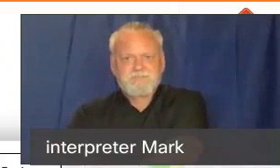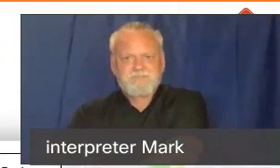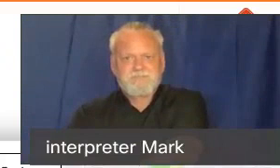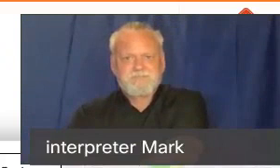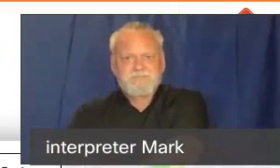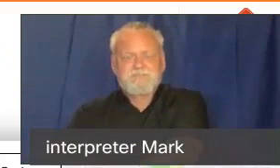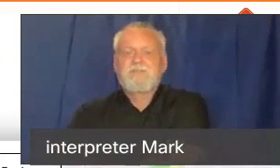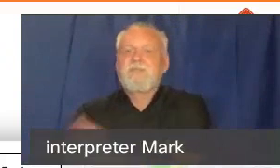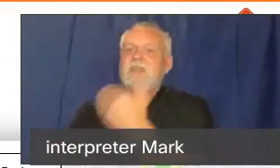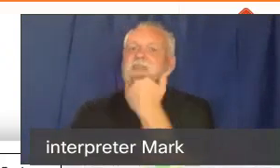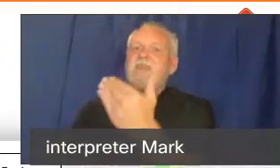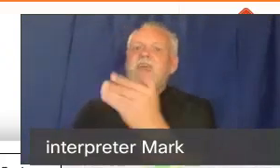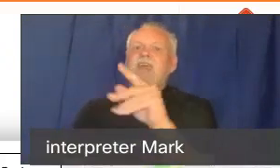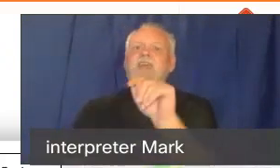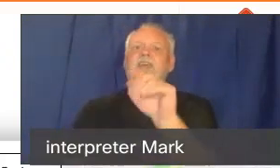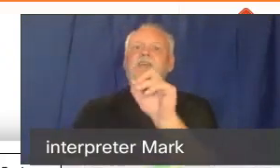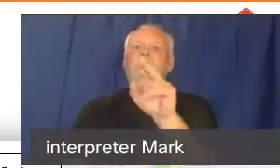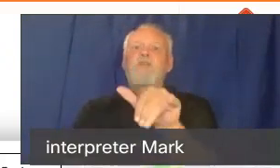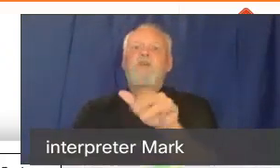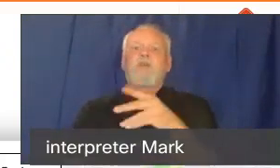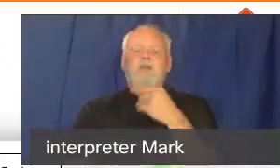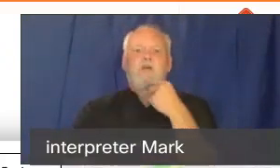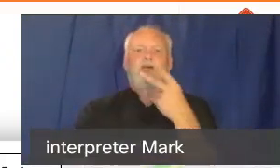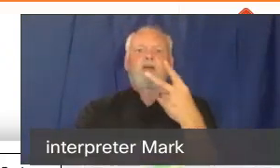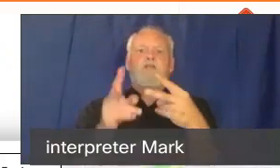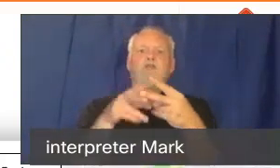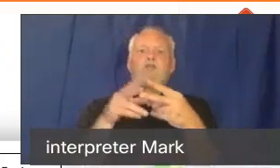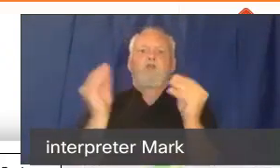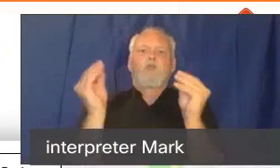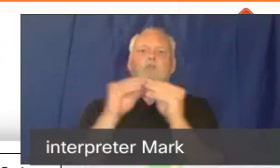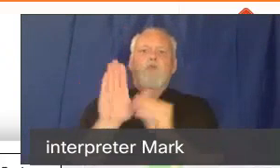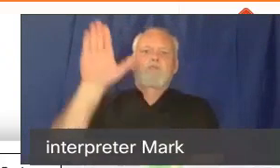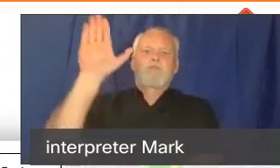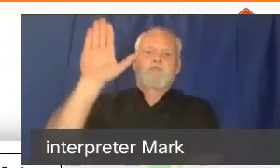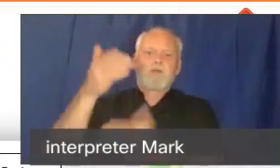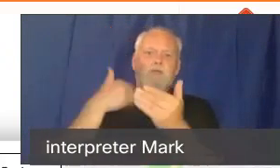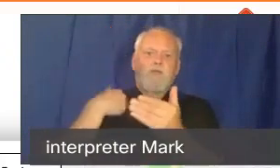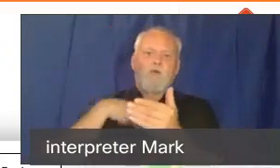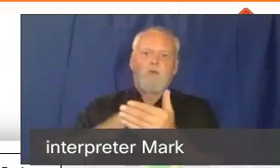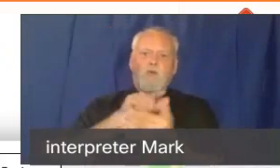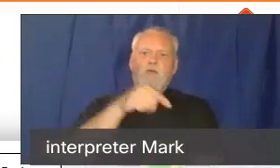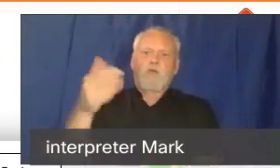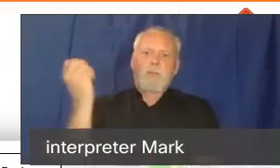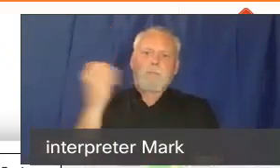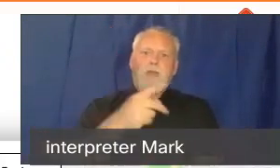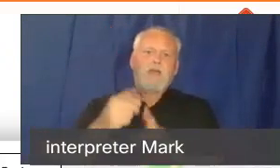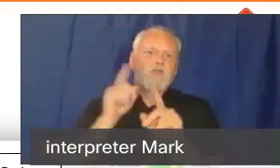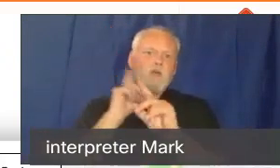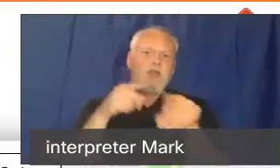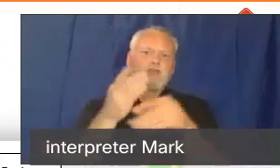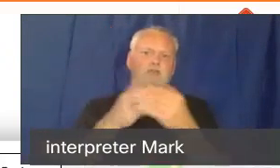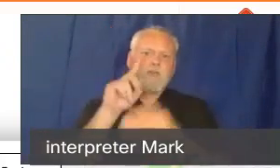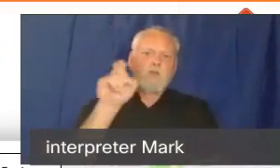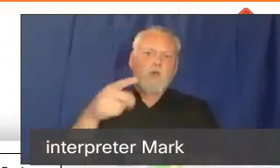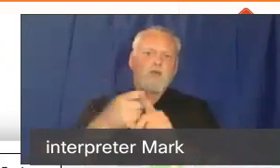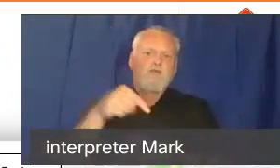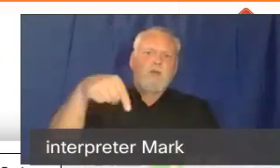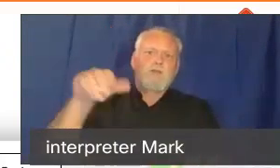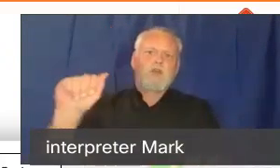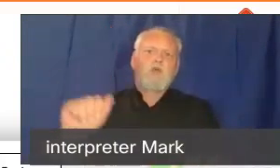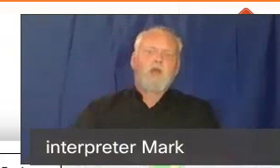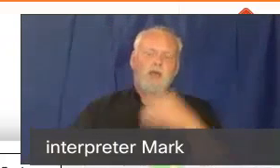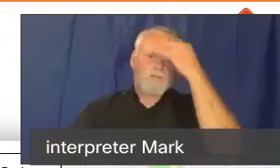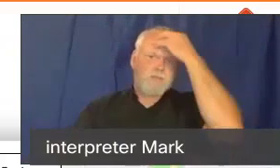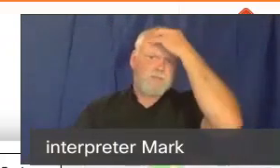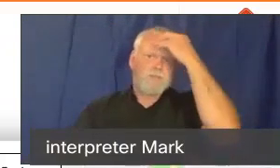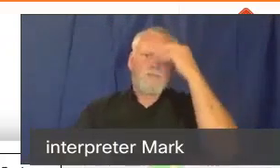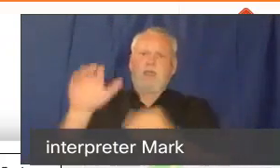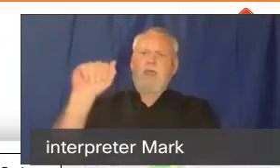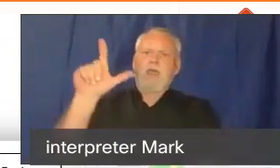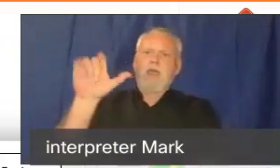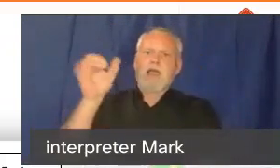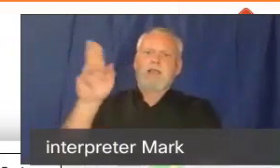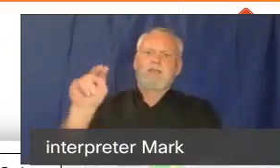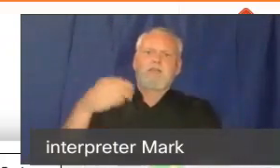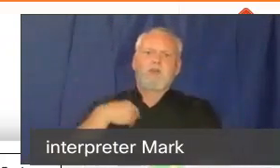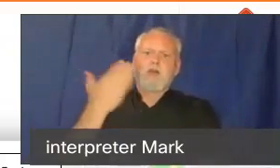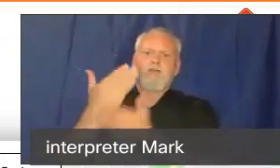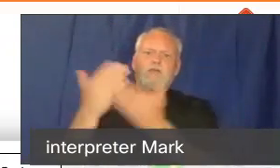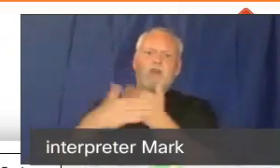Thank you Tony, it looks like we have 2 more raised hands to address before we want to swap back over to maybe answering some questions from the Q. a Allison. You have your hand raised I will. Unmute you now.